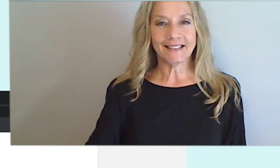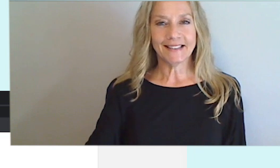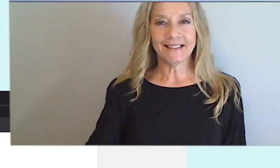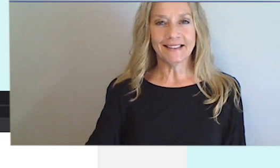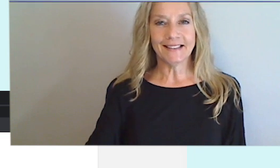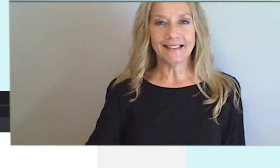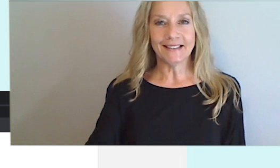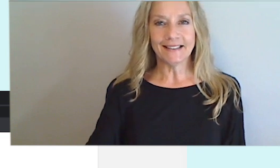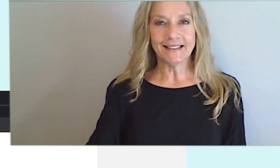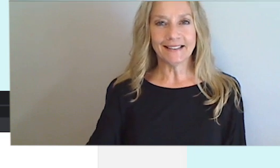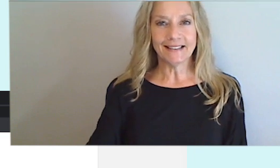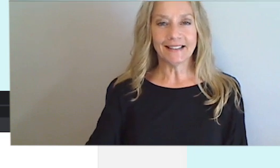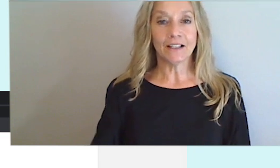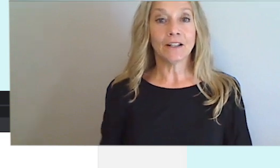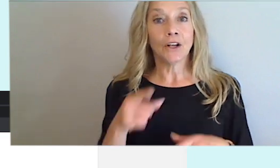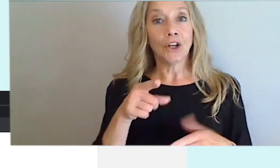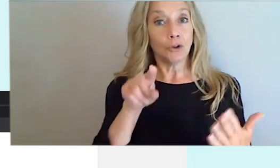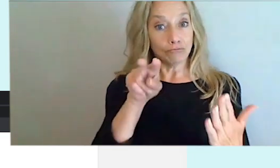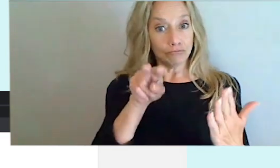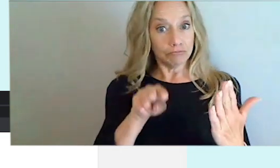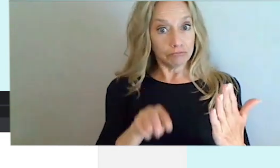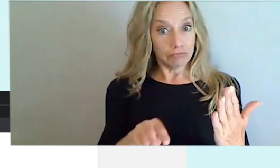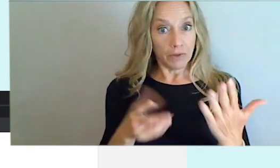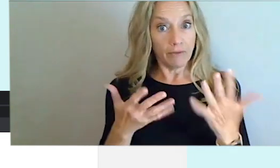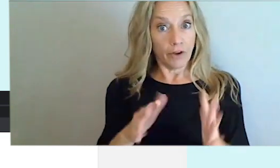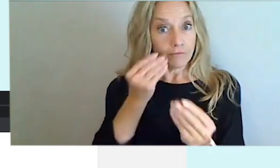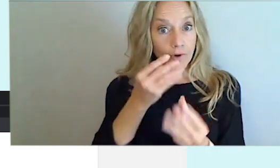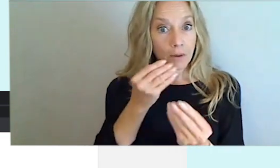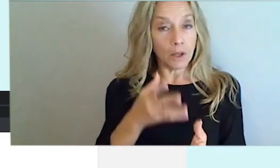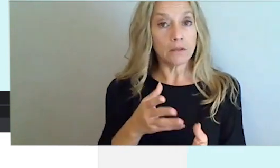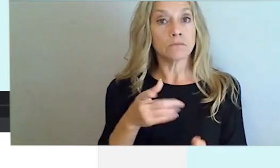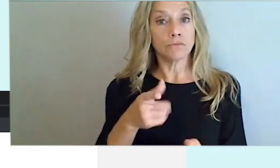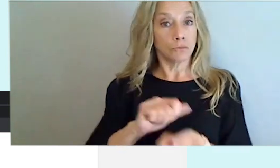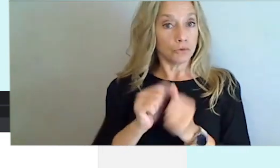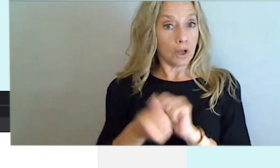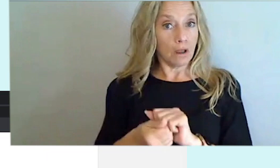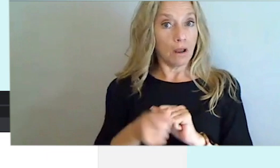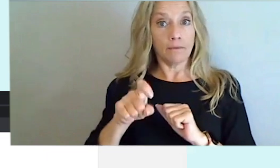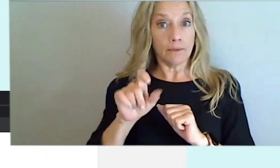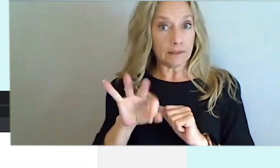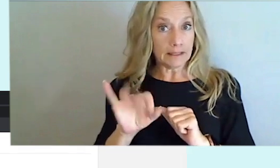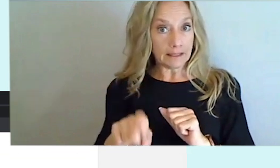Once you've reviewed the information and made any changes, you can continue to the next section.